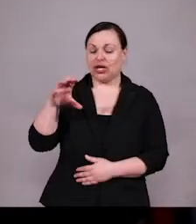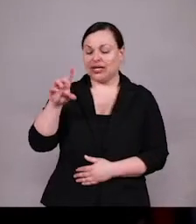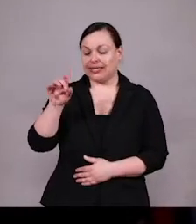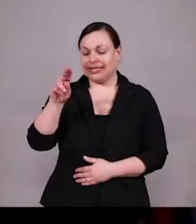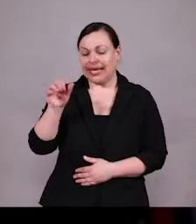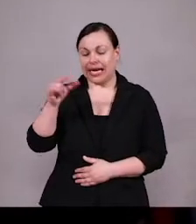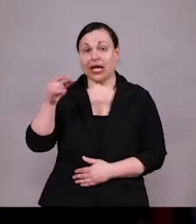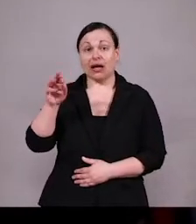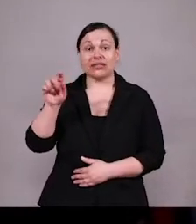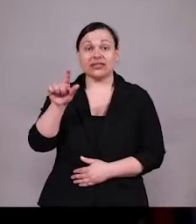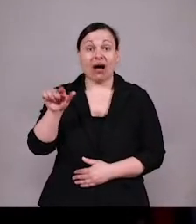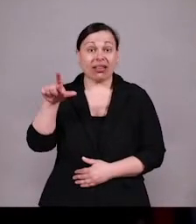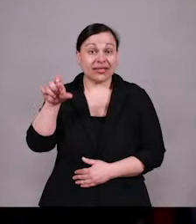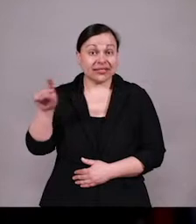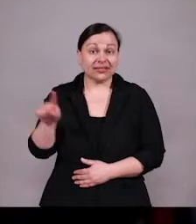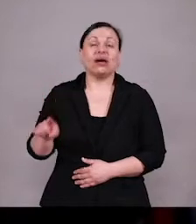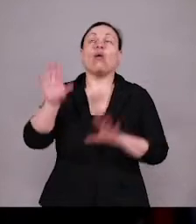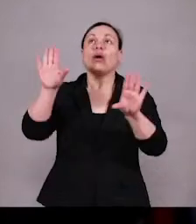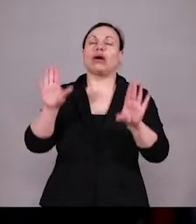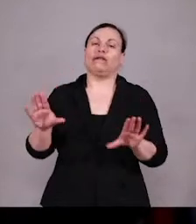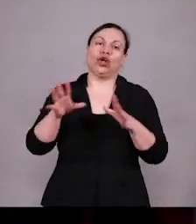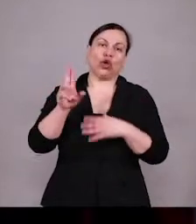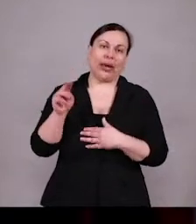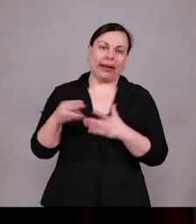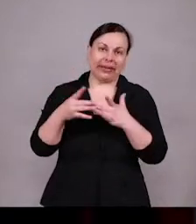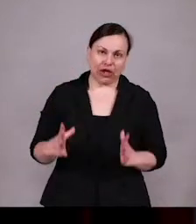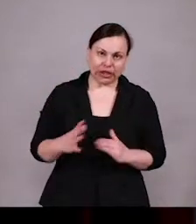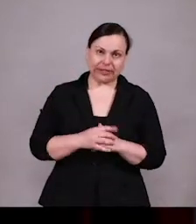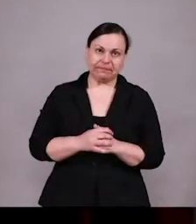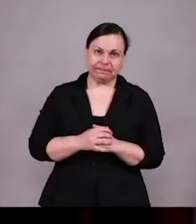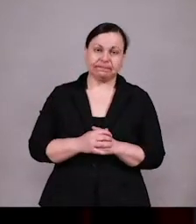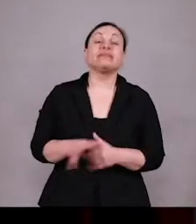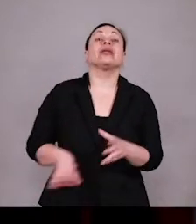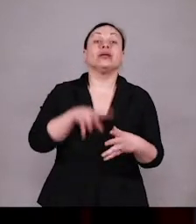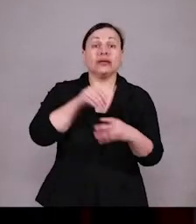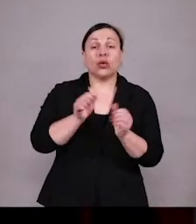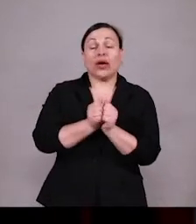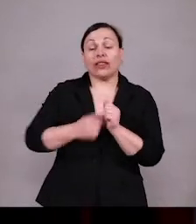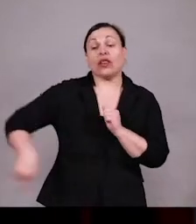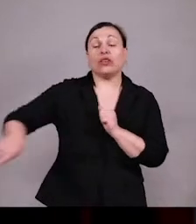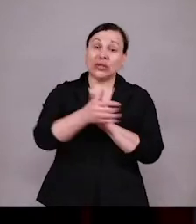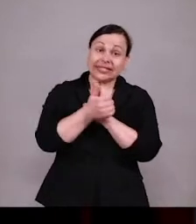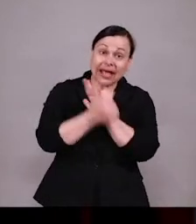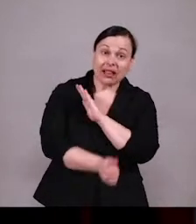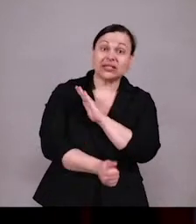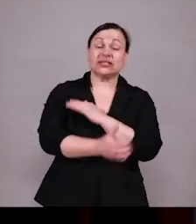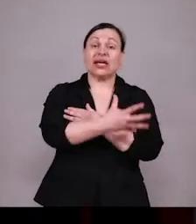as great new UNM leaders. Combined with the talents and institutional knowledge of other senior